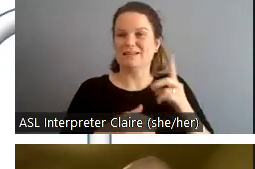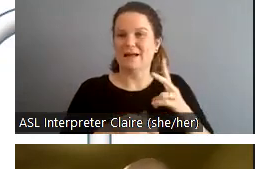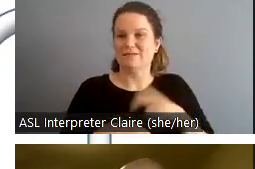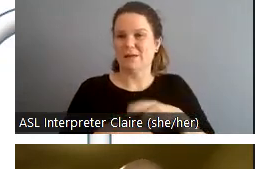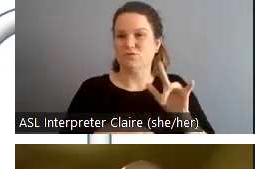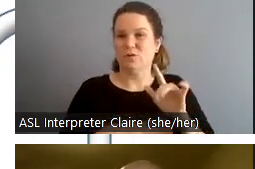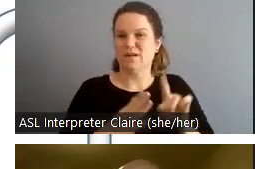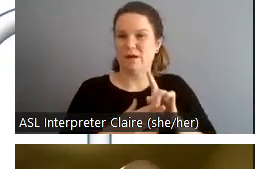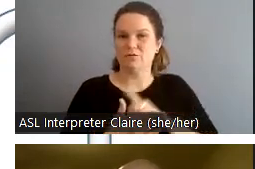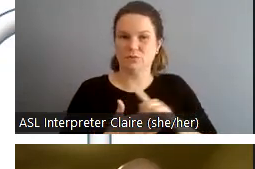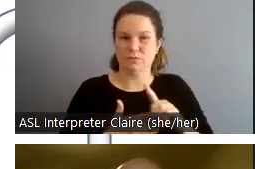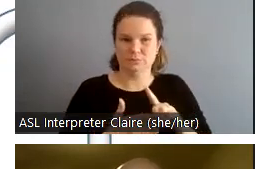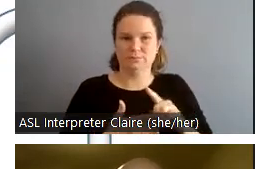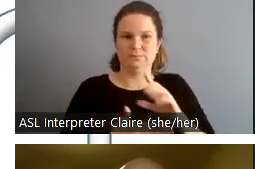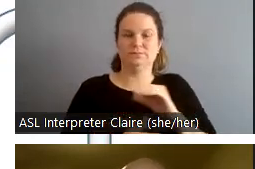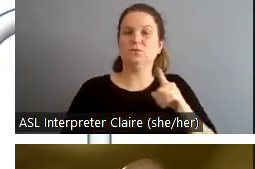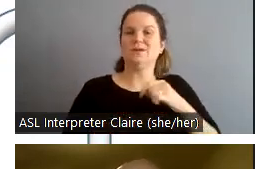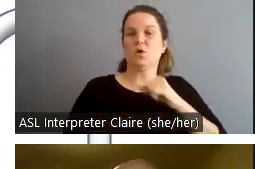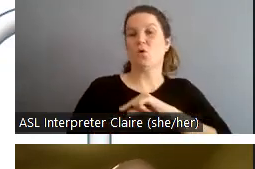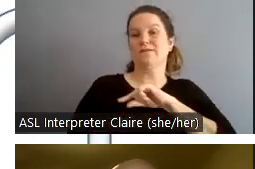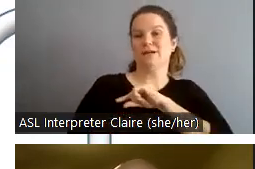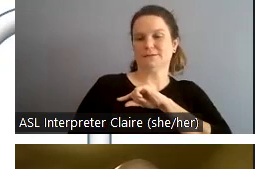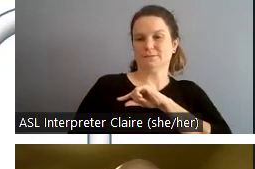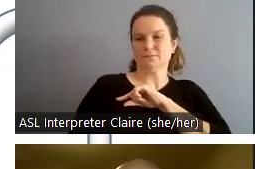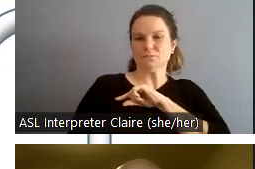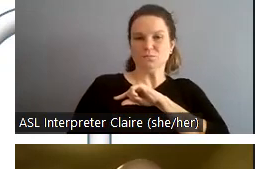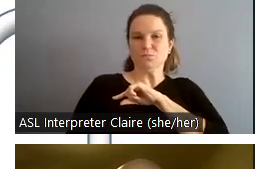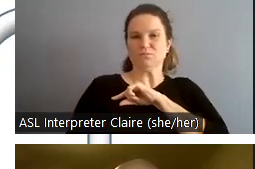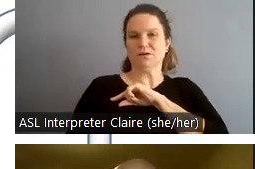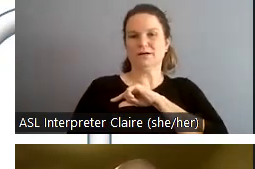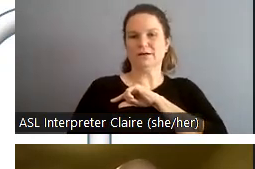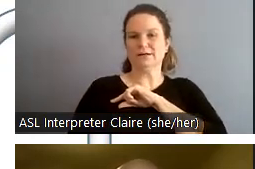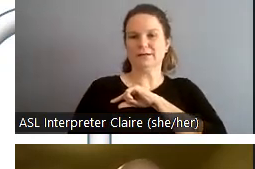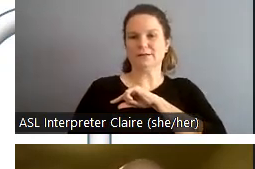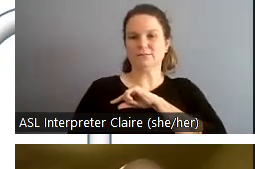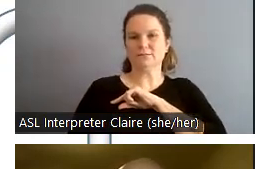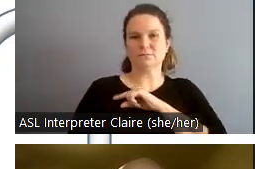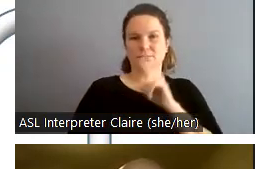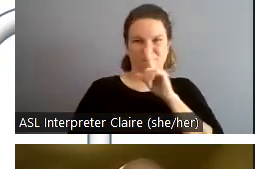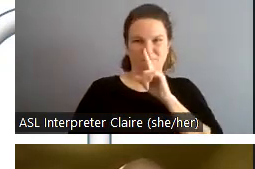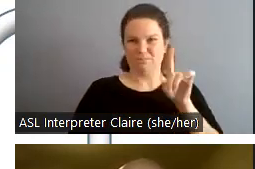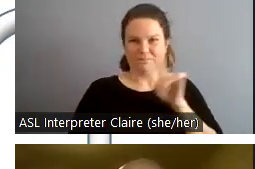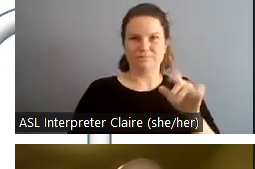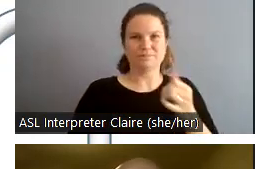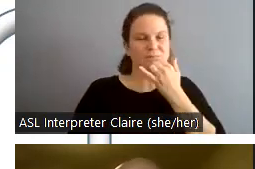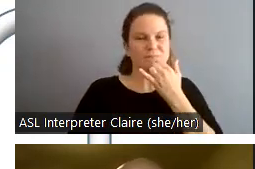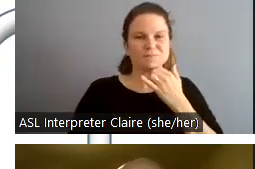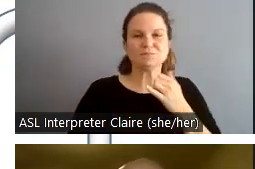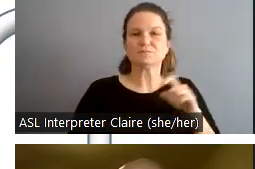and then you need a qualifying- I got my, the mouse in the wrong spot here,